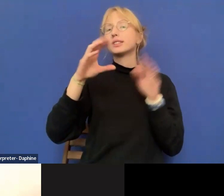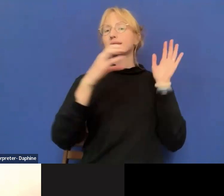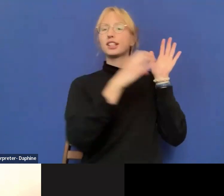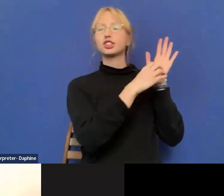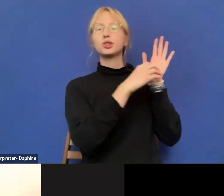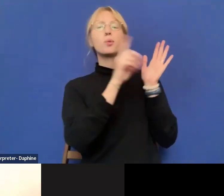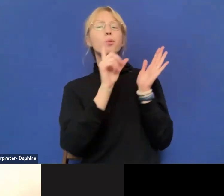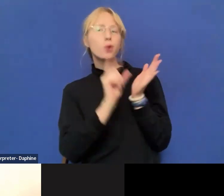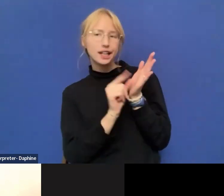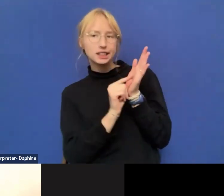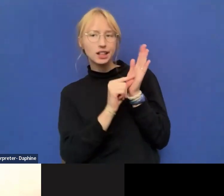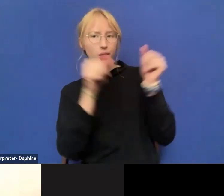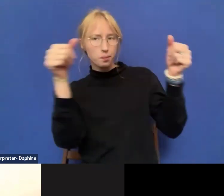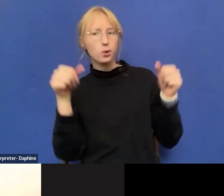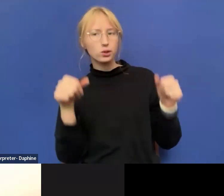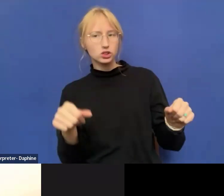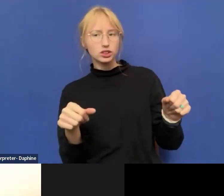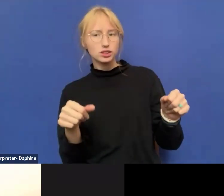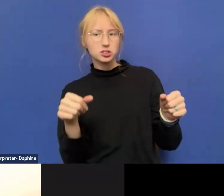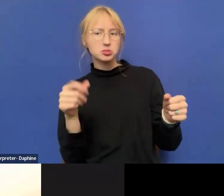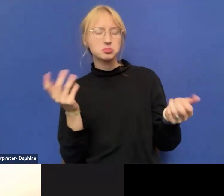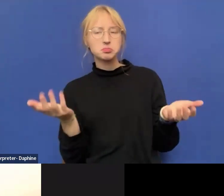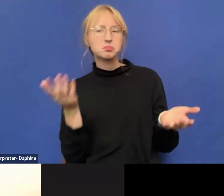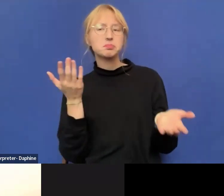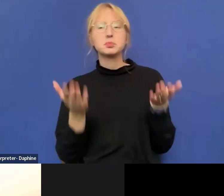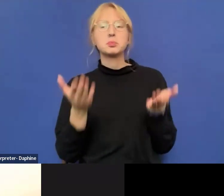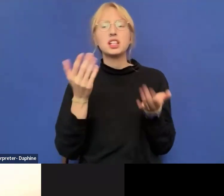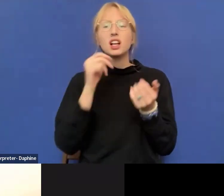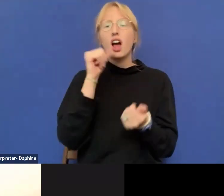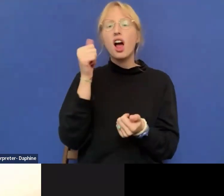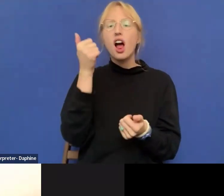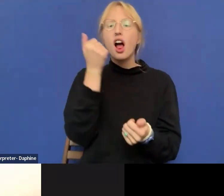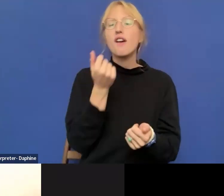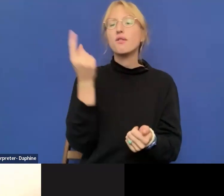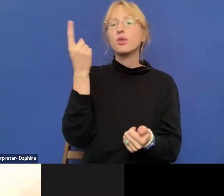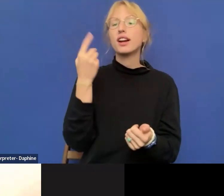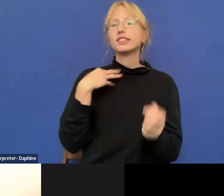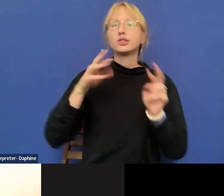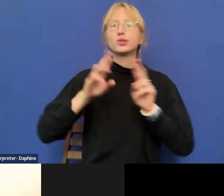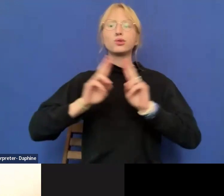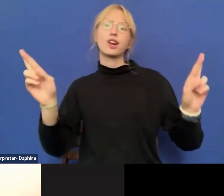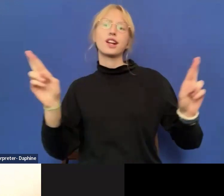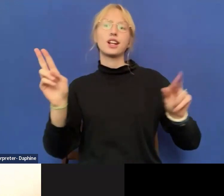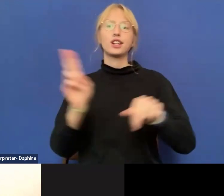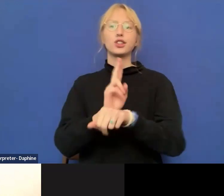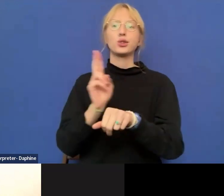Because there may be not everybody has a ready to use mobile